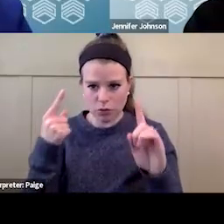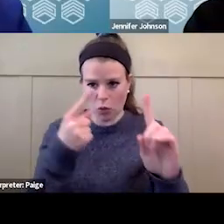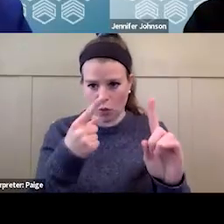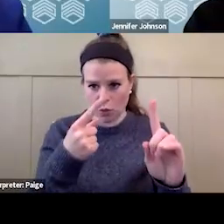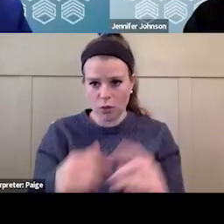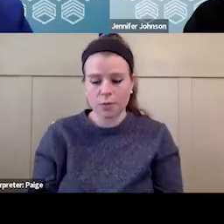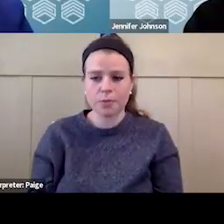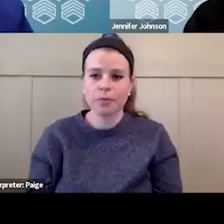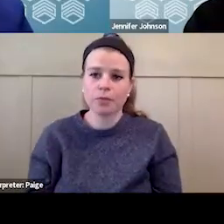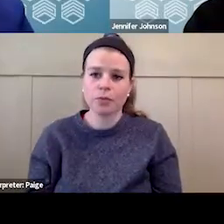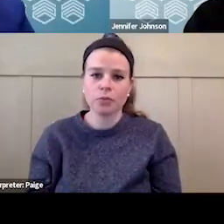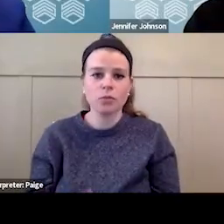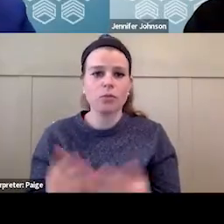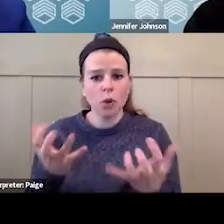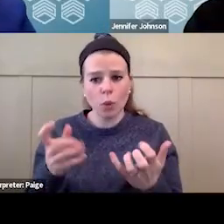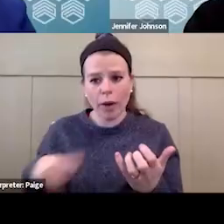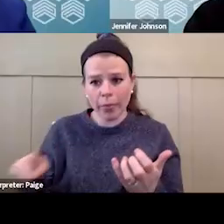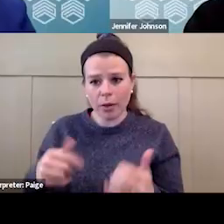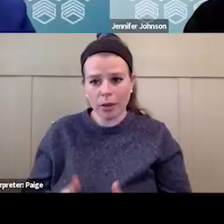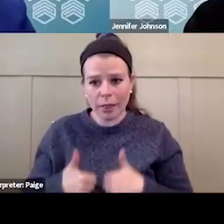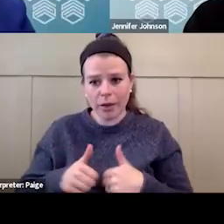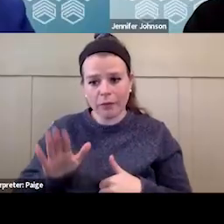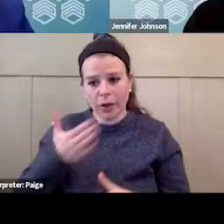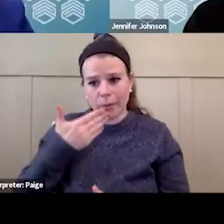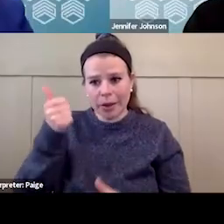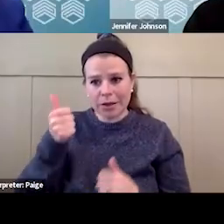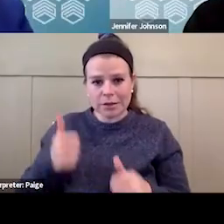Uh, we want them to live their best life. That's our bottom line here.